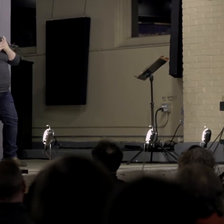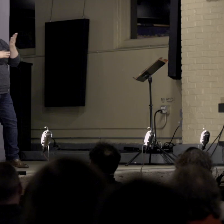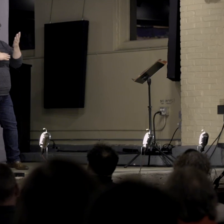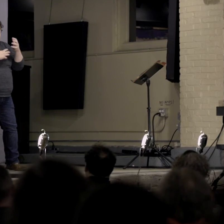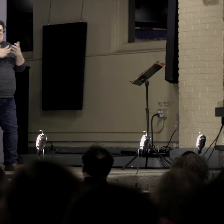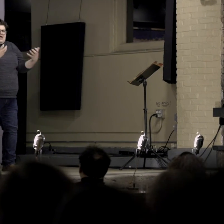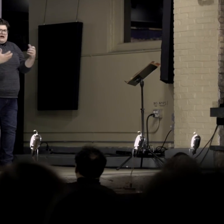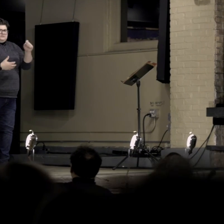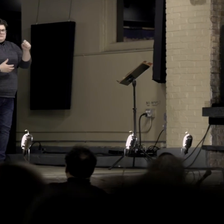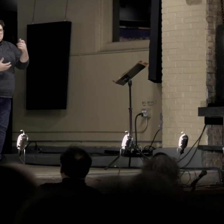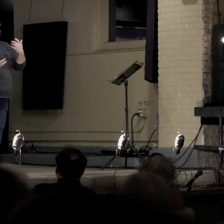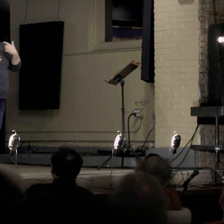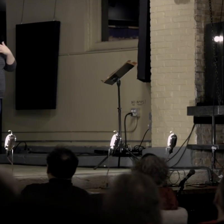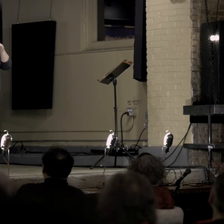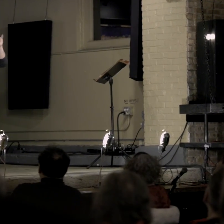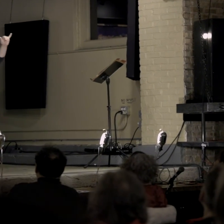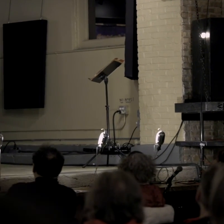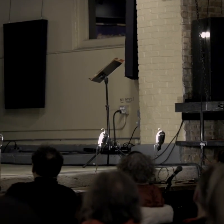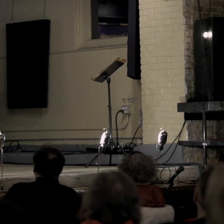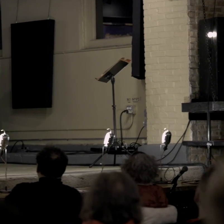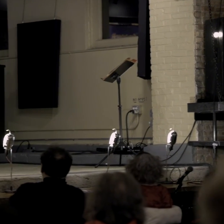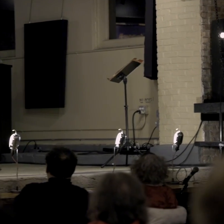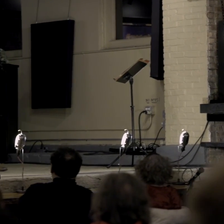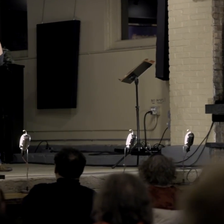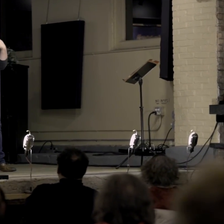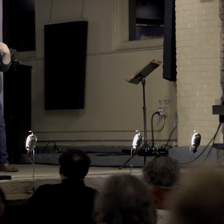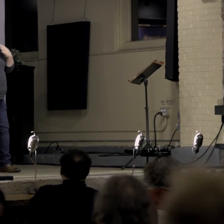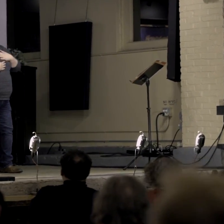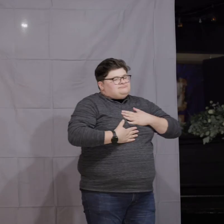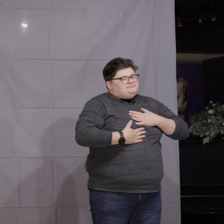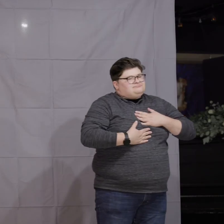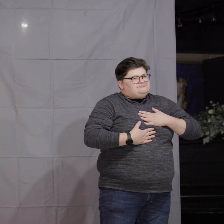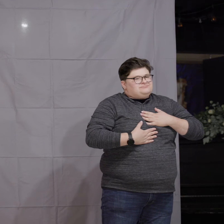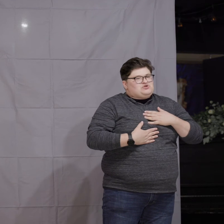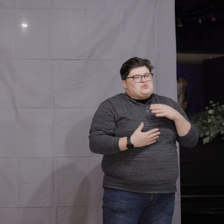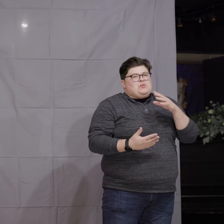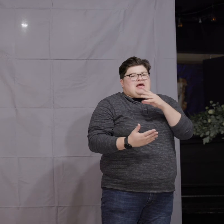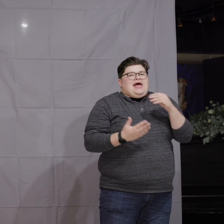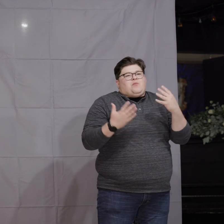I've been through some tough stuff, but that made me smile. It lightened my heart.